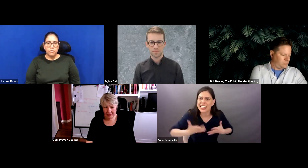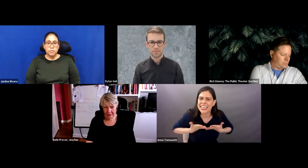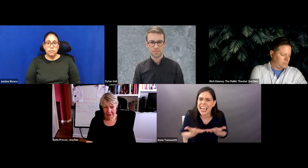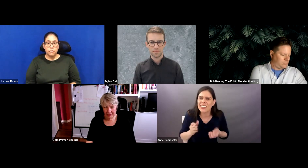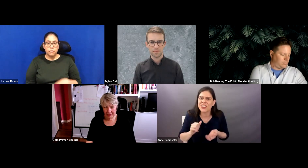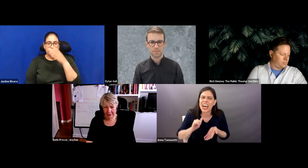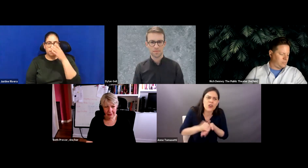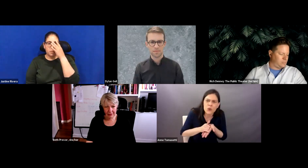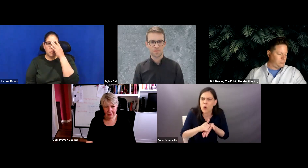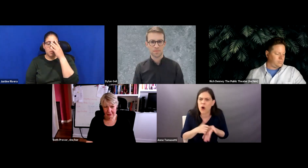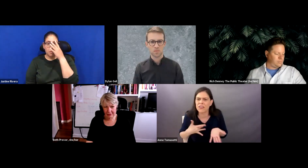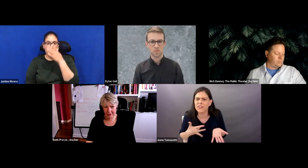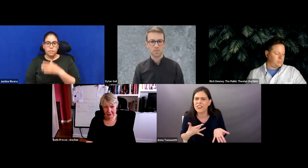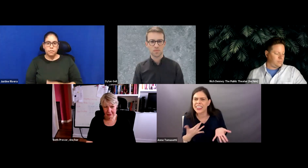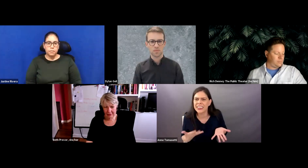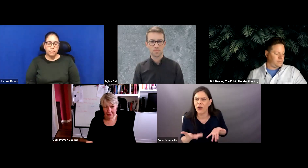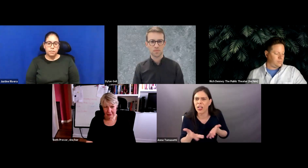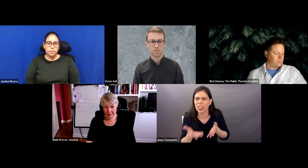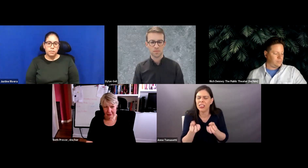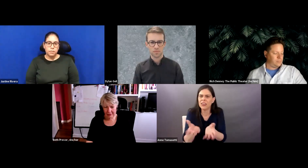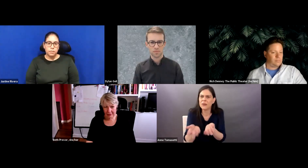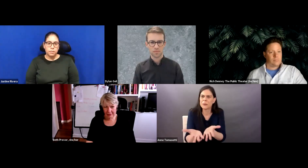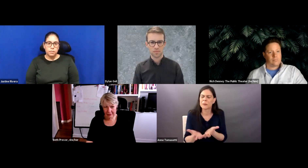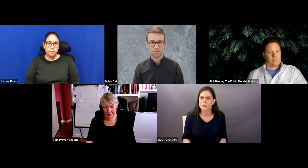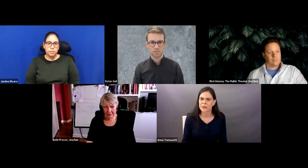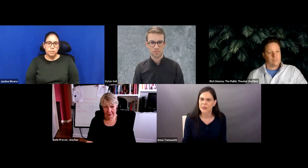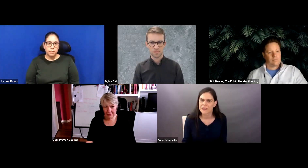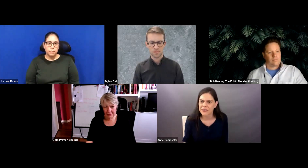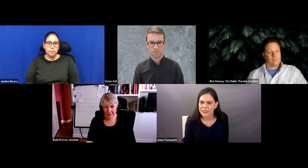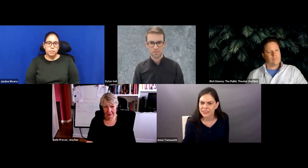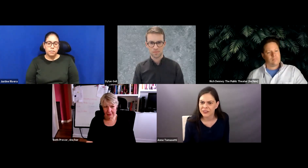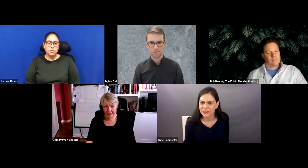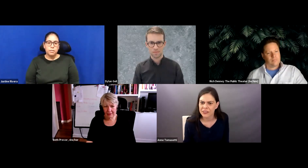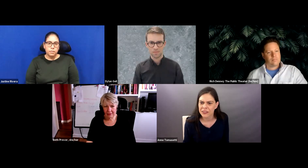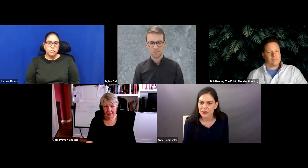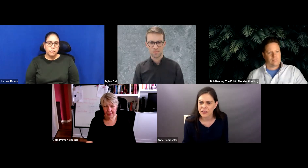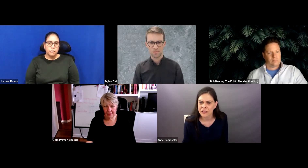He didn't have to act it, but he was able to give that New Yorker feeling in his interpretation.